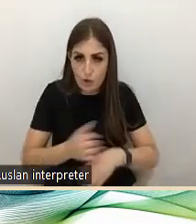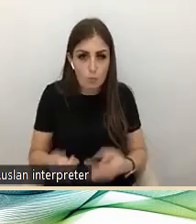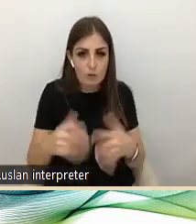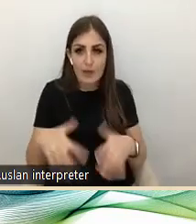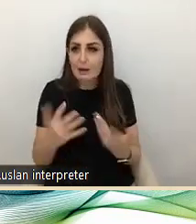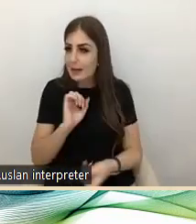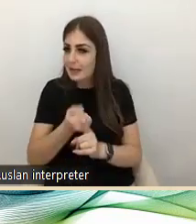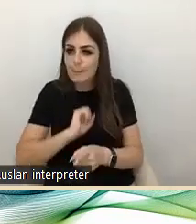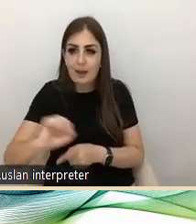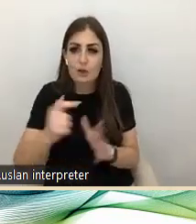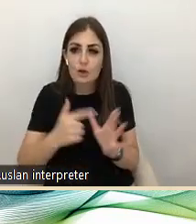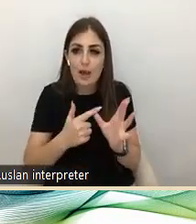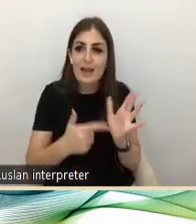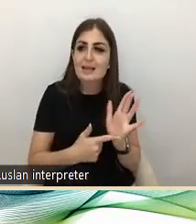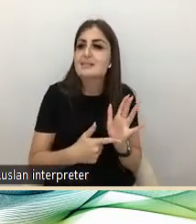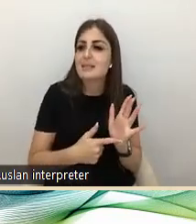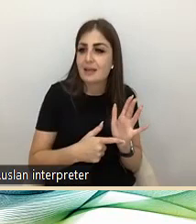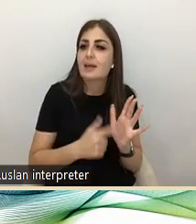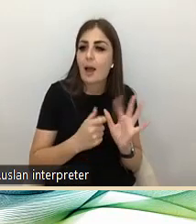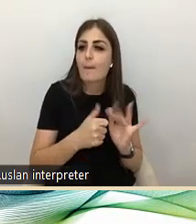your AAT appeal.